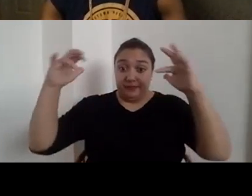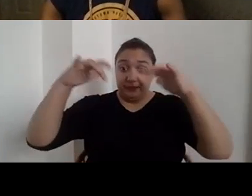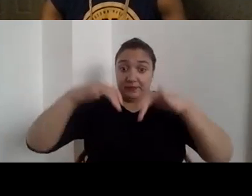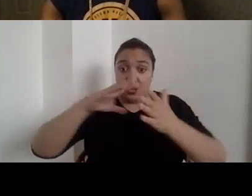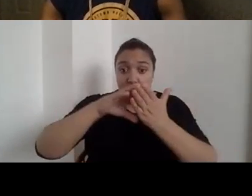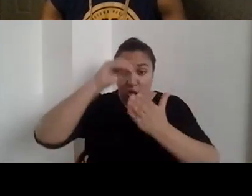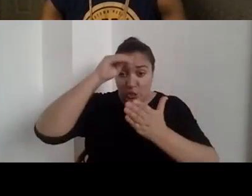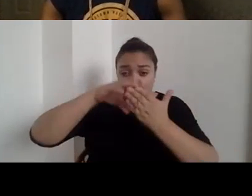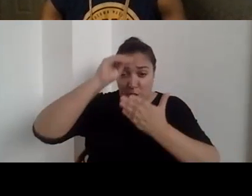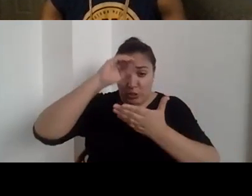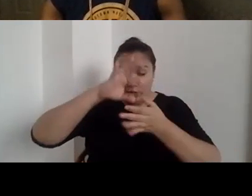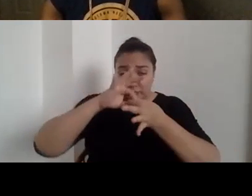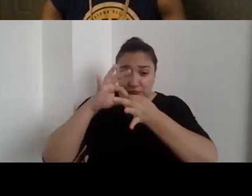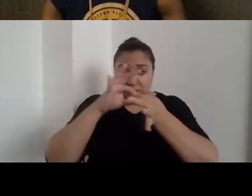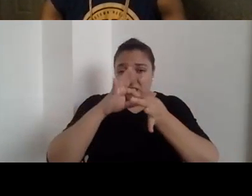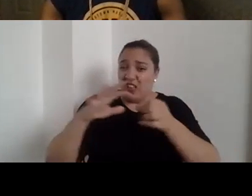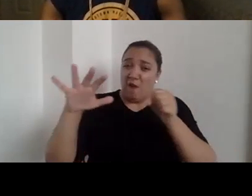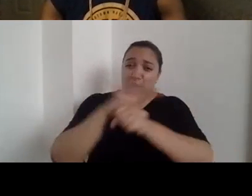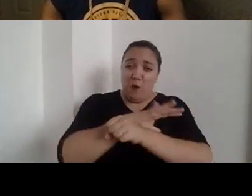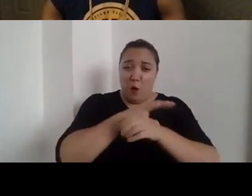paid, they put us up.